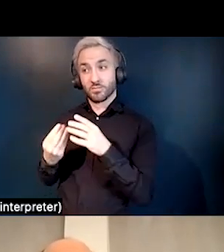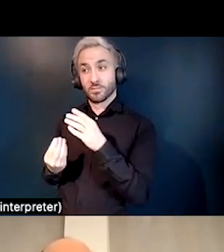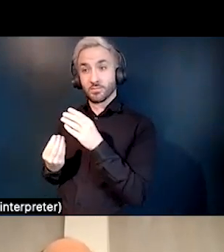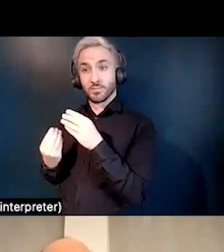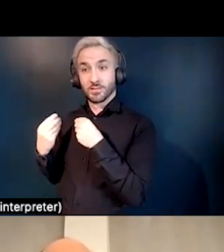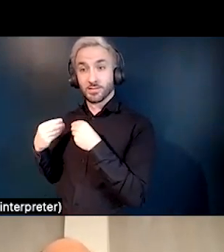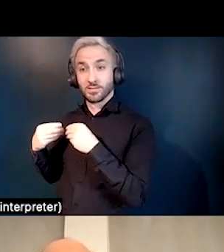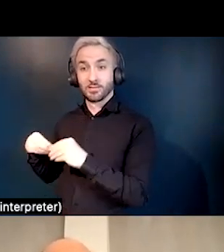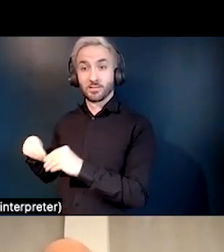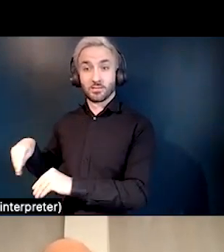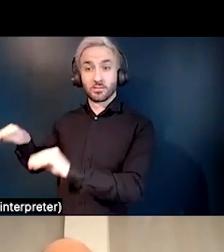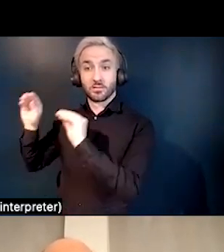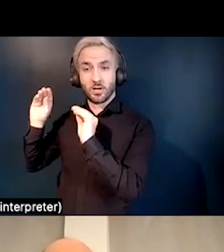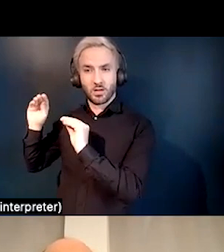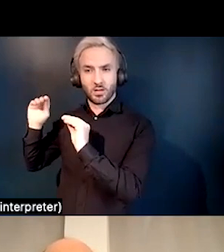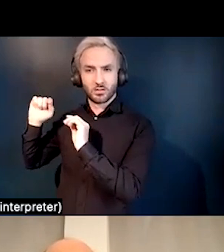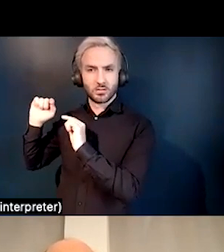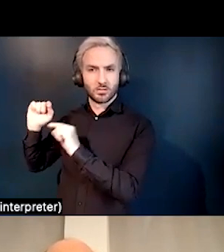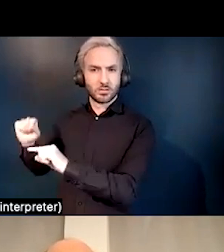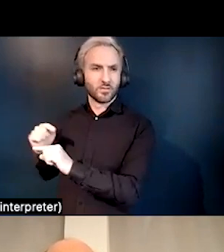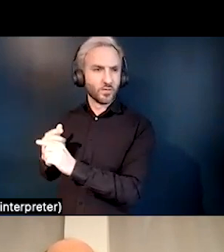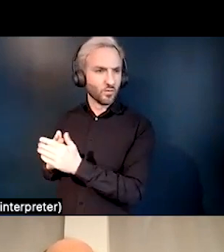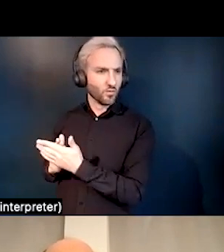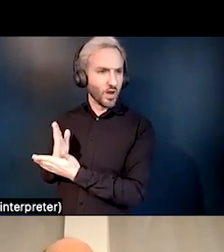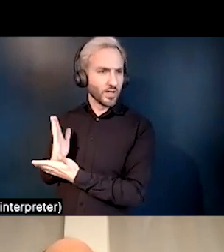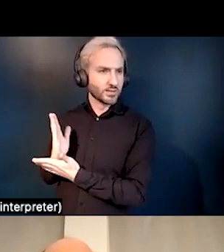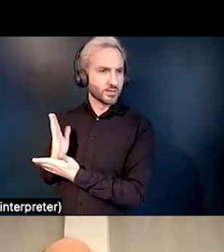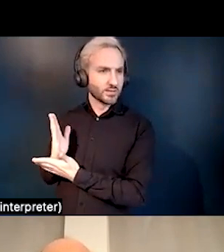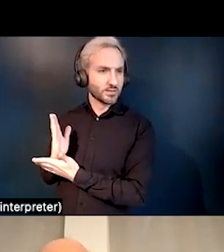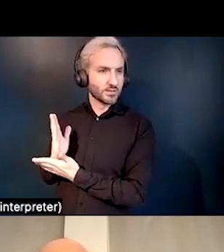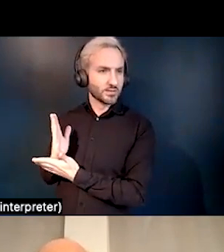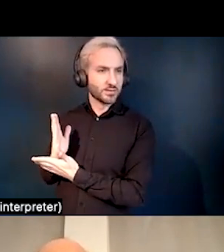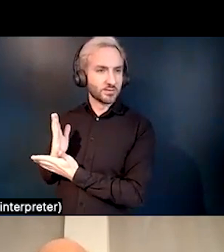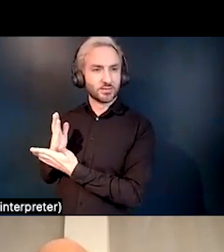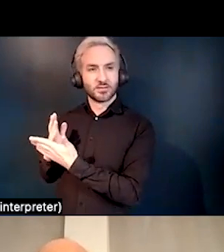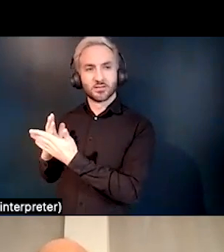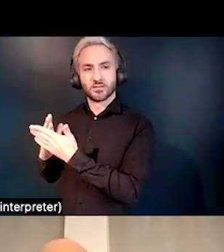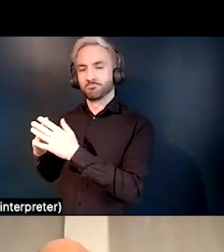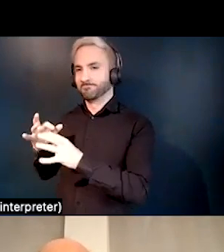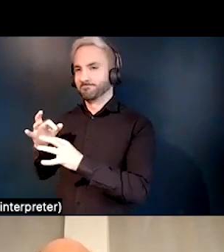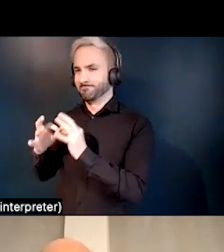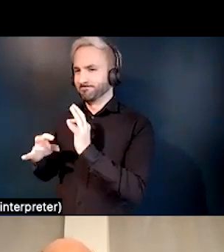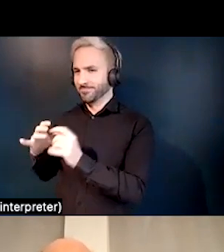which is an undercapitalised opportunity. That's not necessarily a controversial argument,